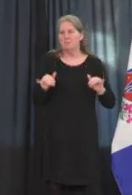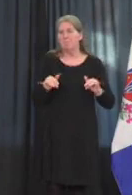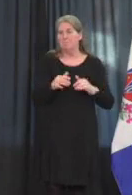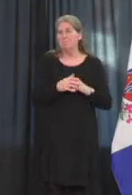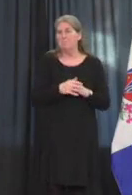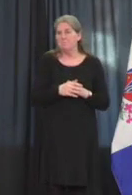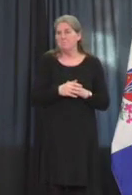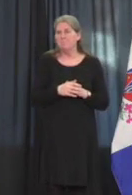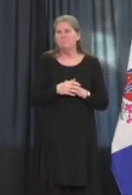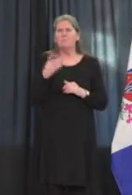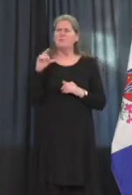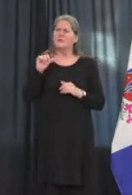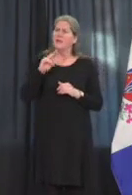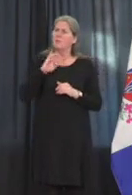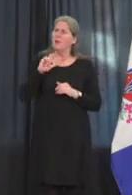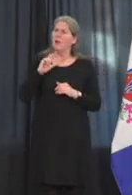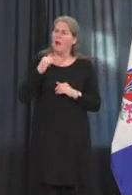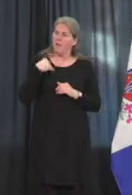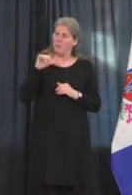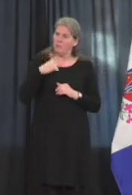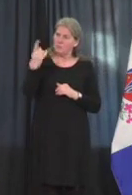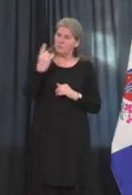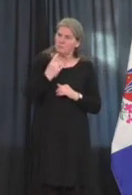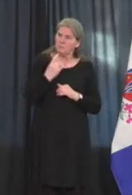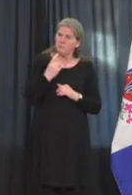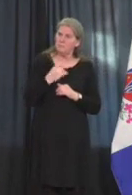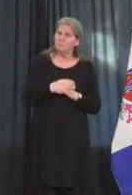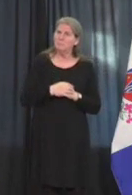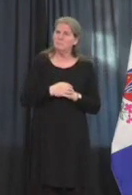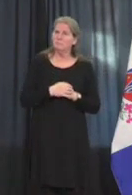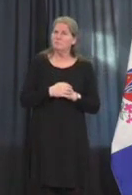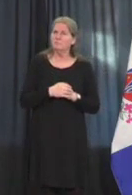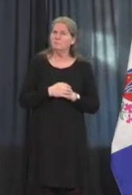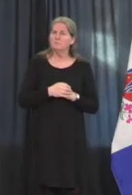AND GABRIELLE, DO YOU HAVE A FOLLOWUP?